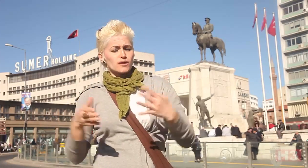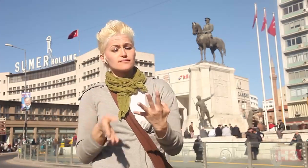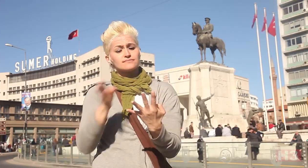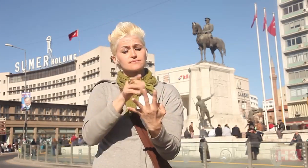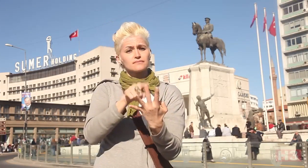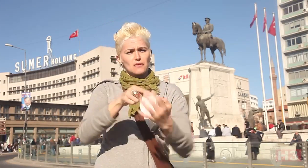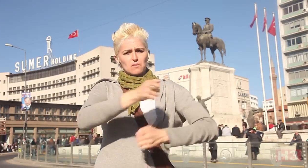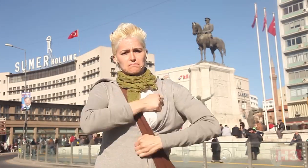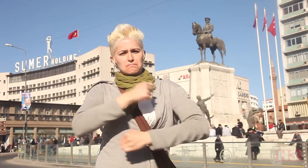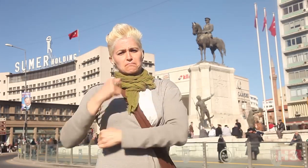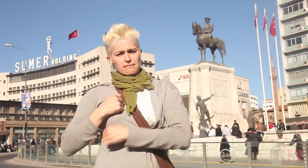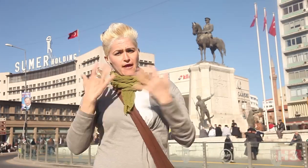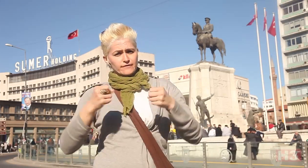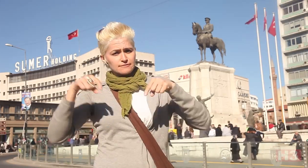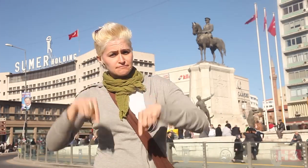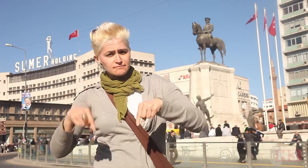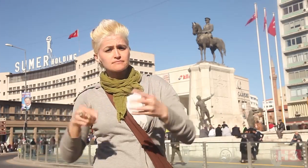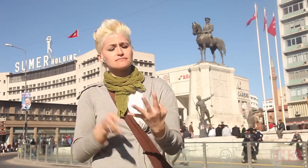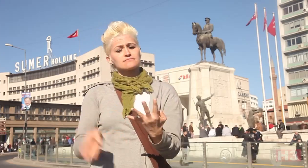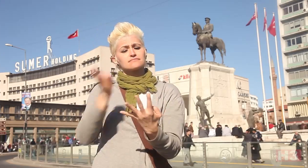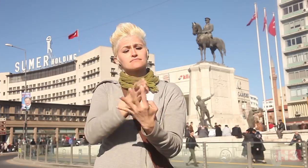military stations and Islamic worship that is worldwide known.